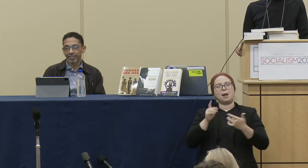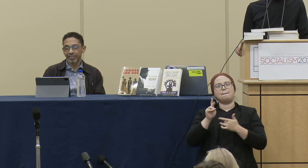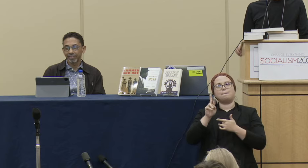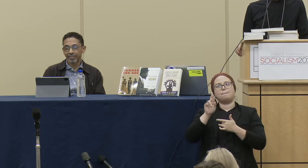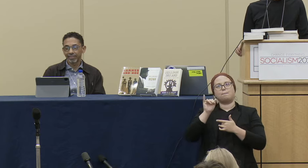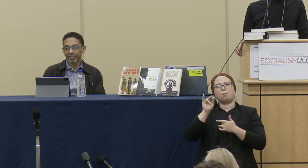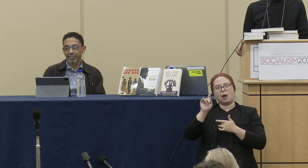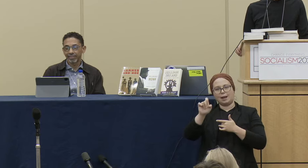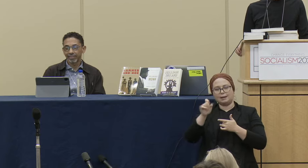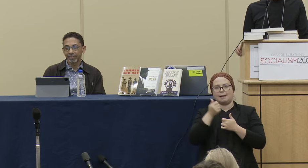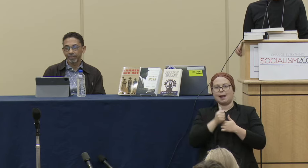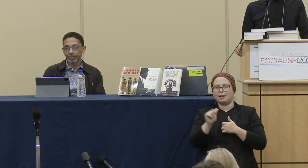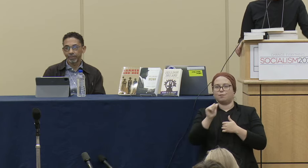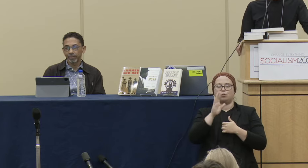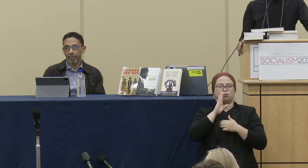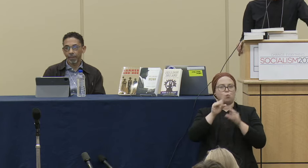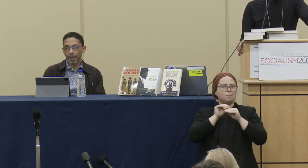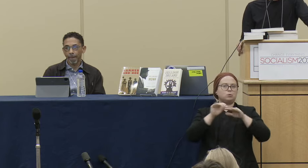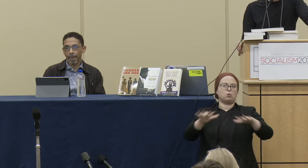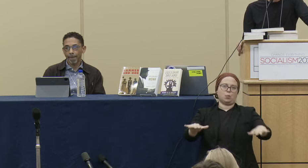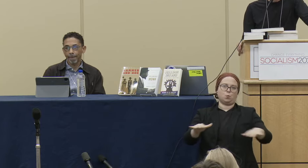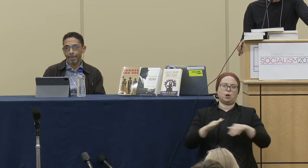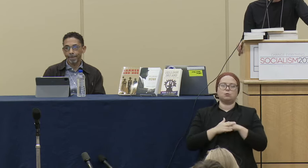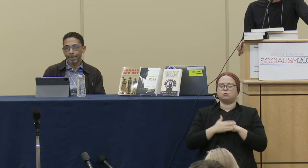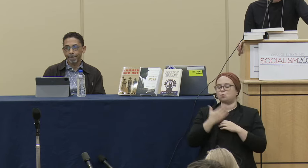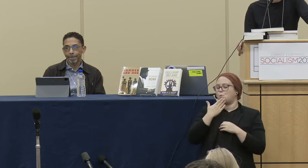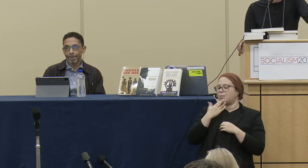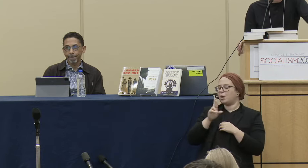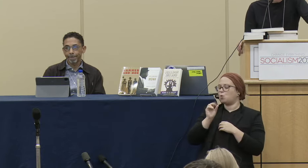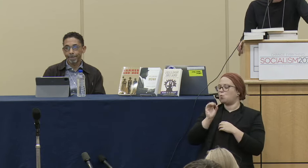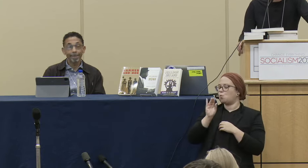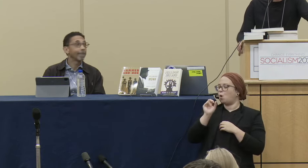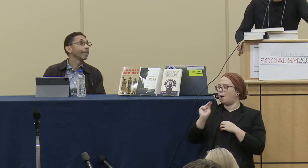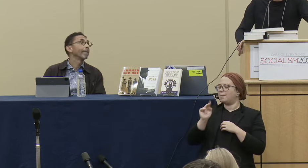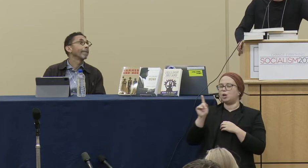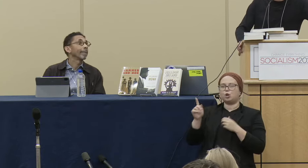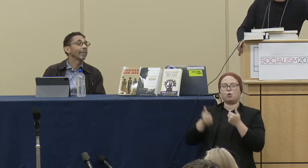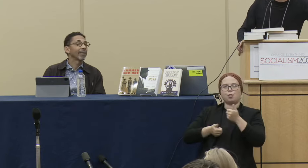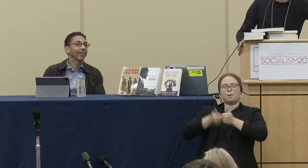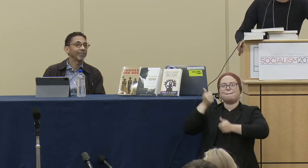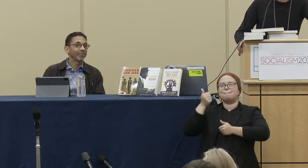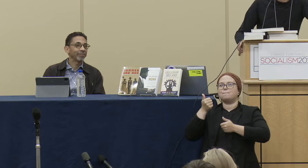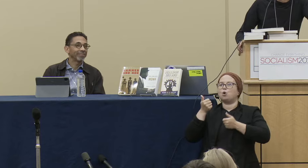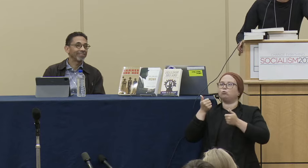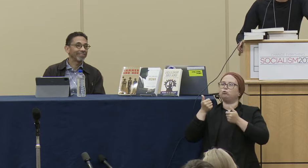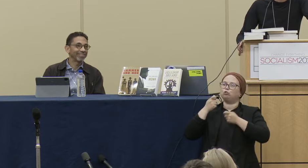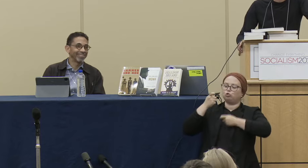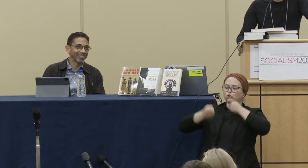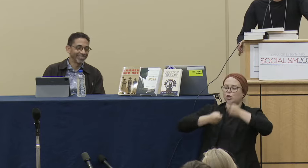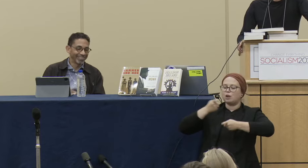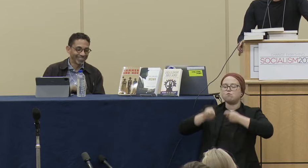on event Eventbrite. I also want to thank Robin for being